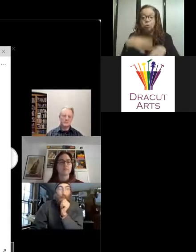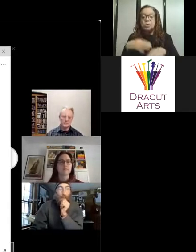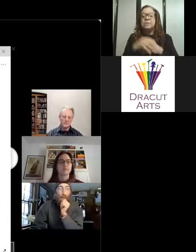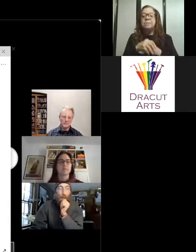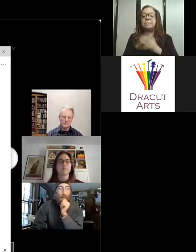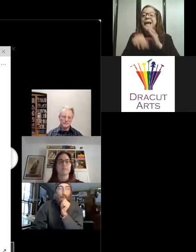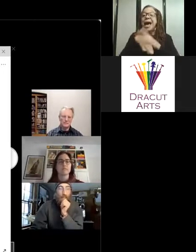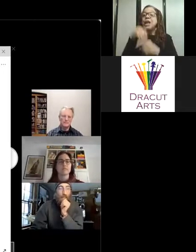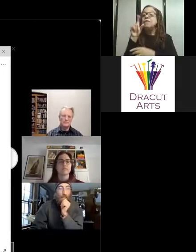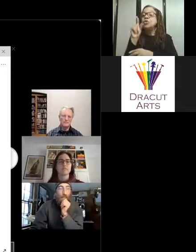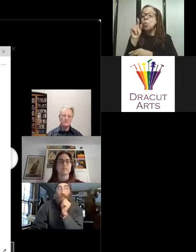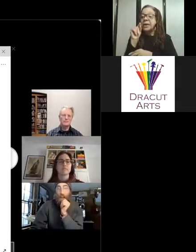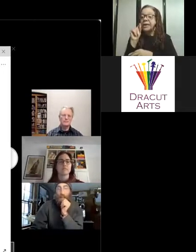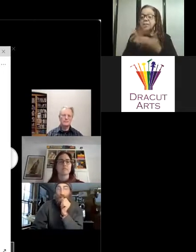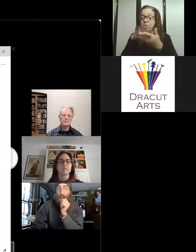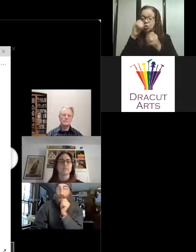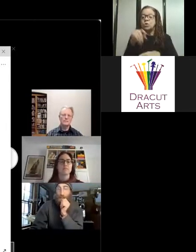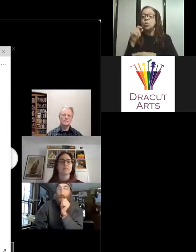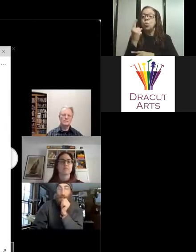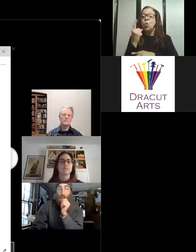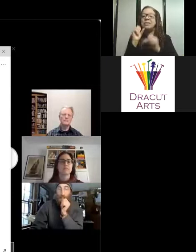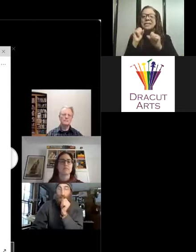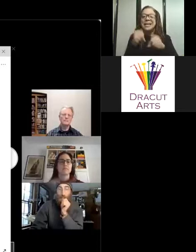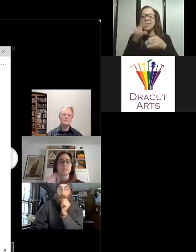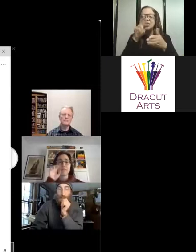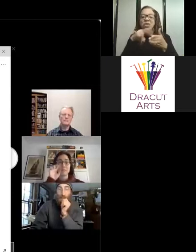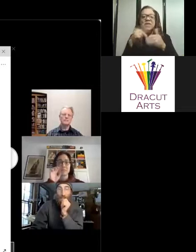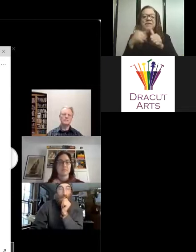them one can say the first line of the times two multiplication tables"--